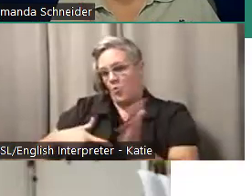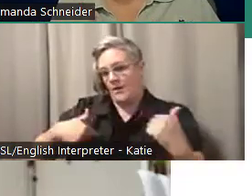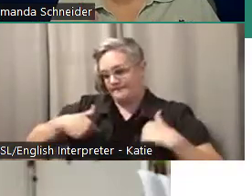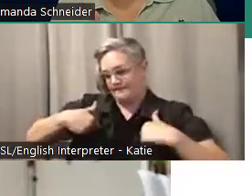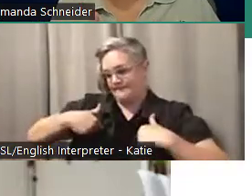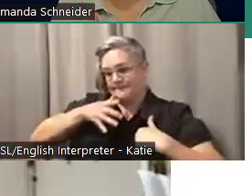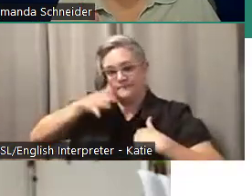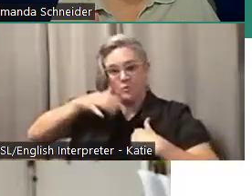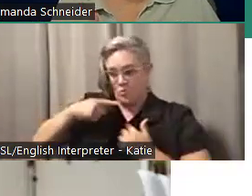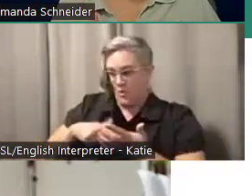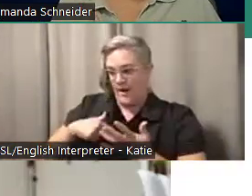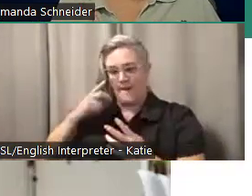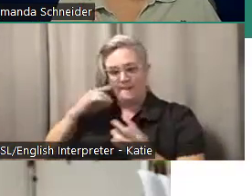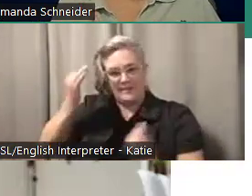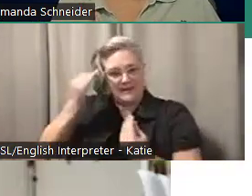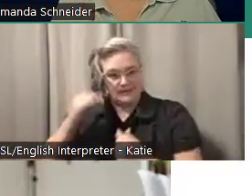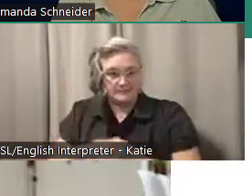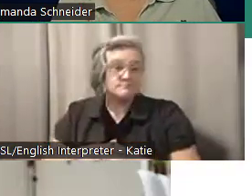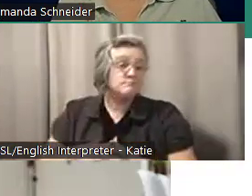If there are two characters, um…